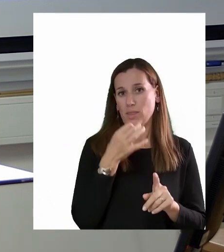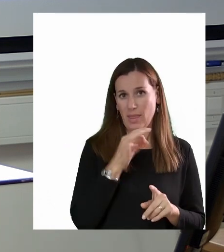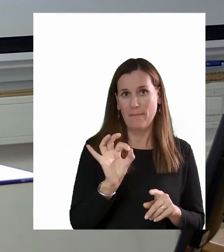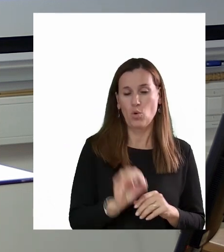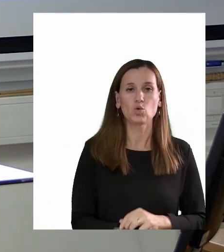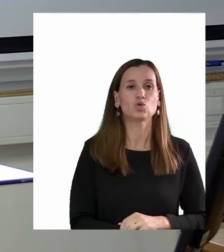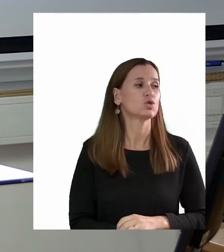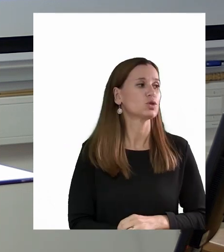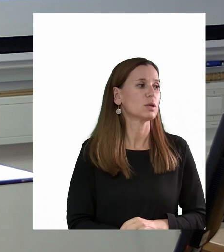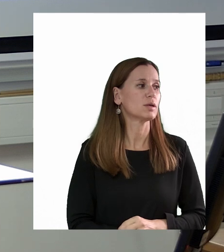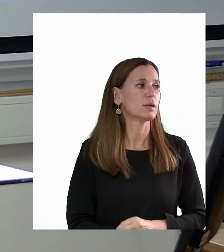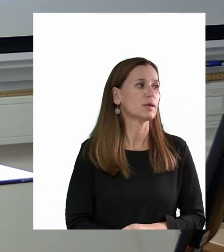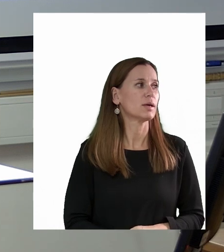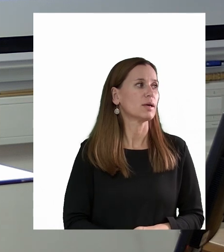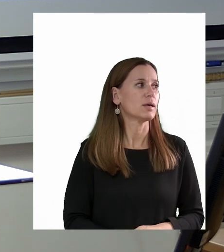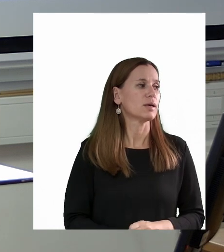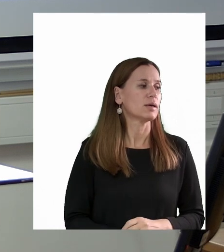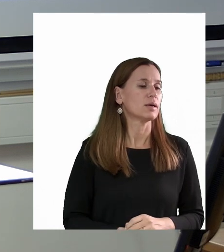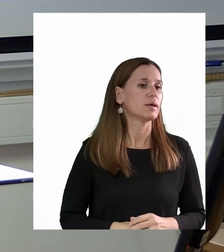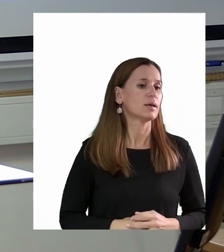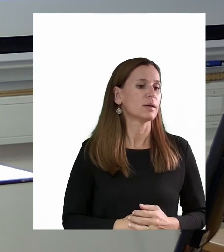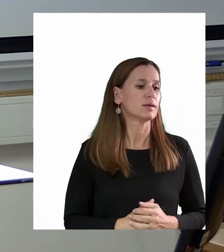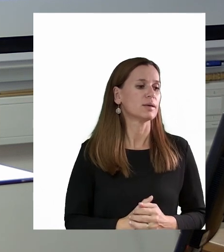They were really brought a specific good